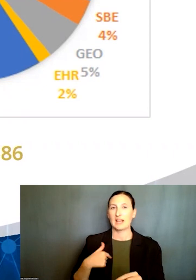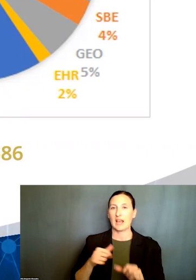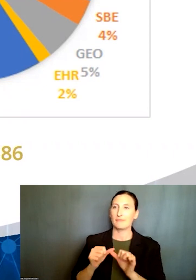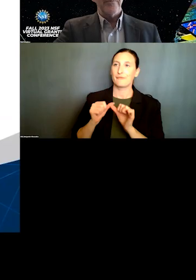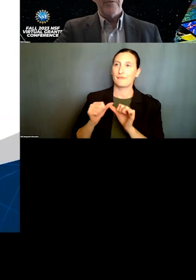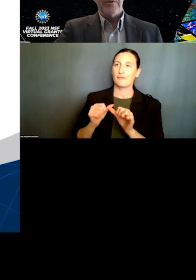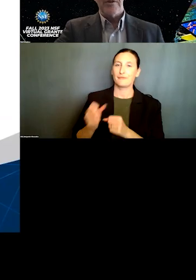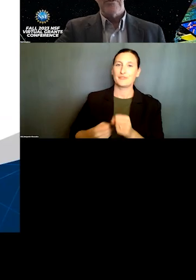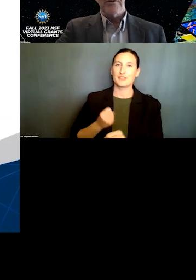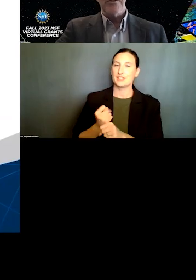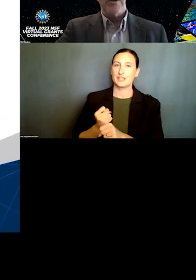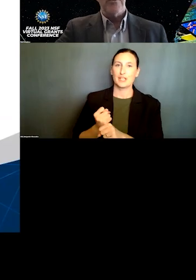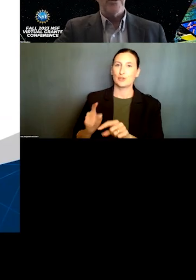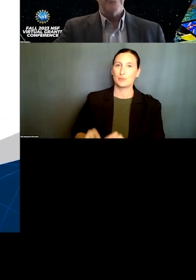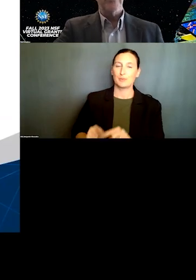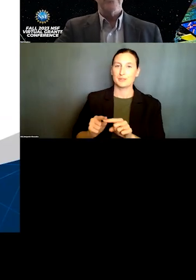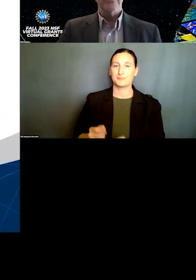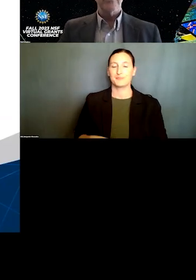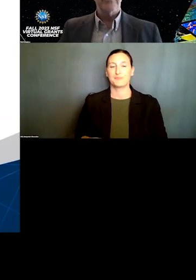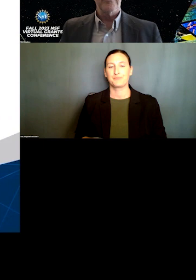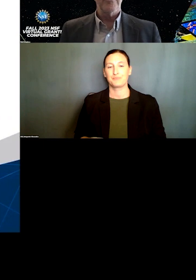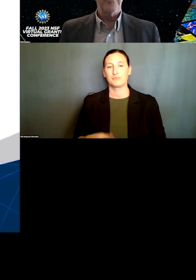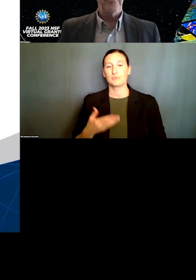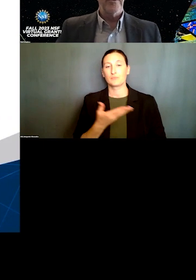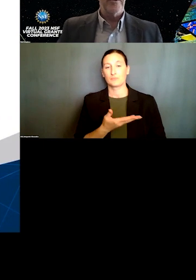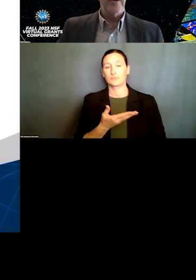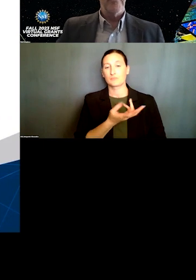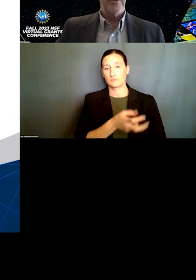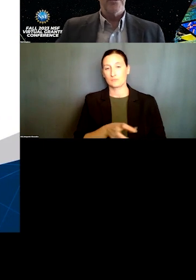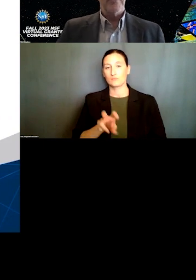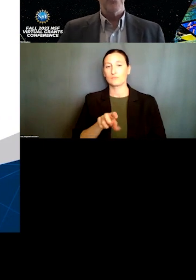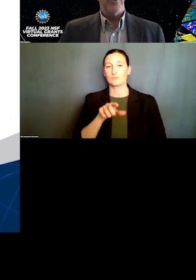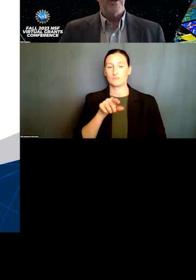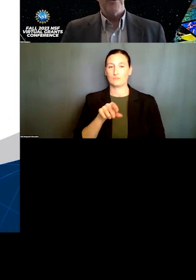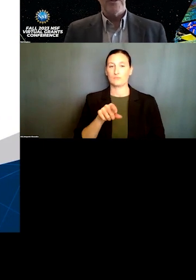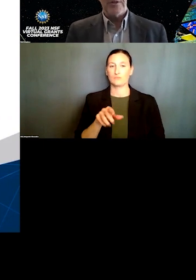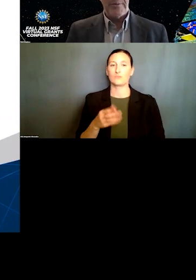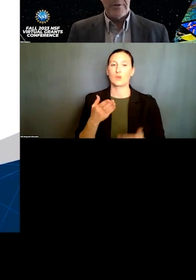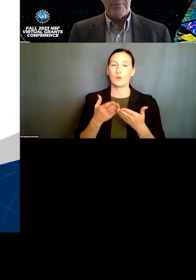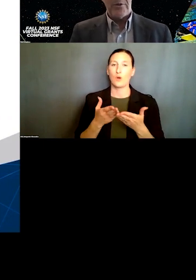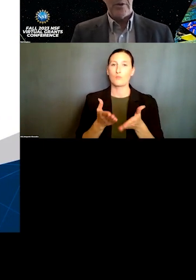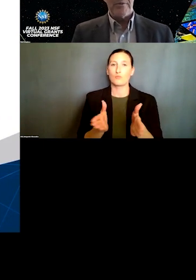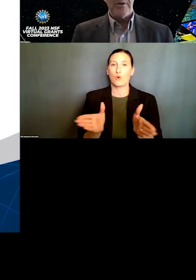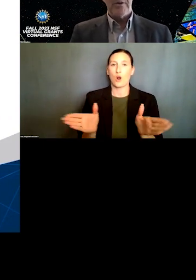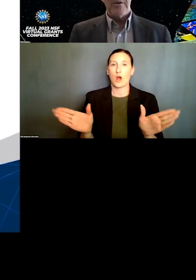This is a good segue into the MPS broadening participation programs.